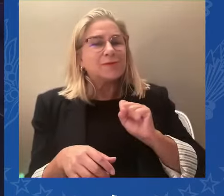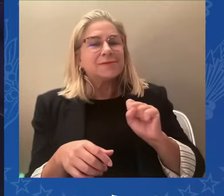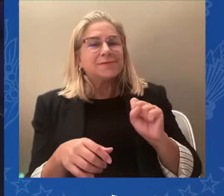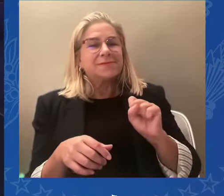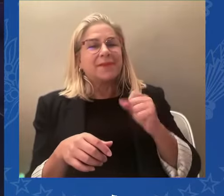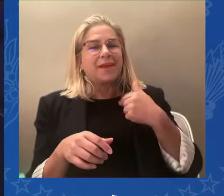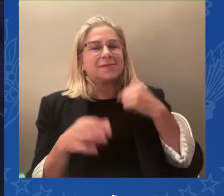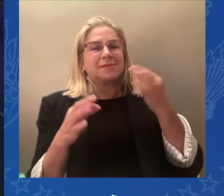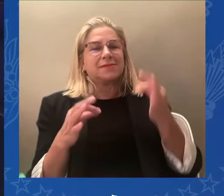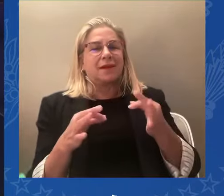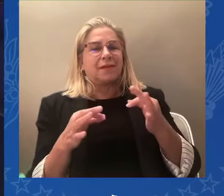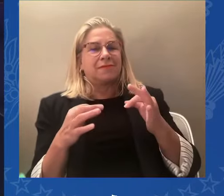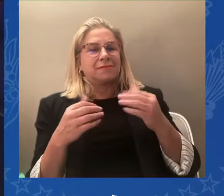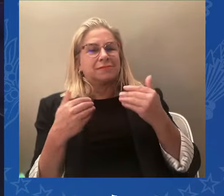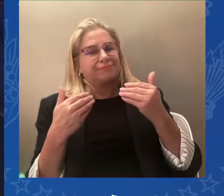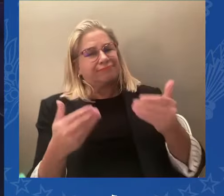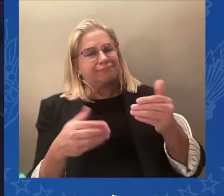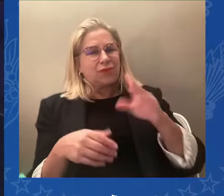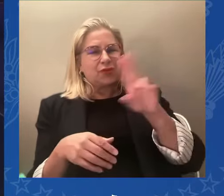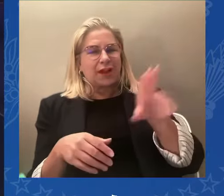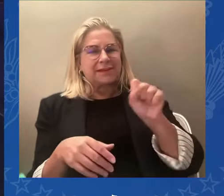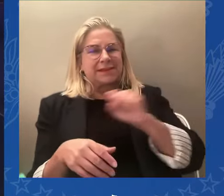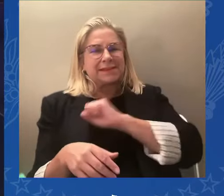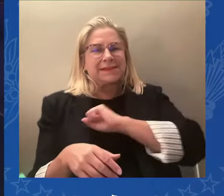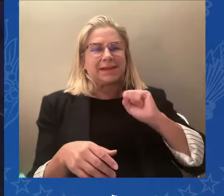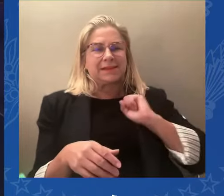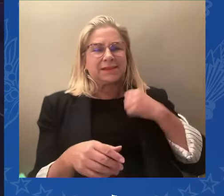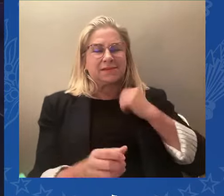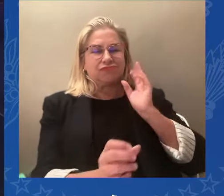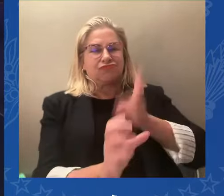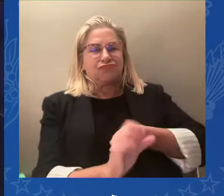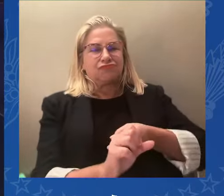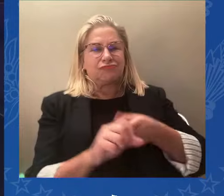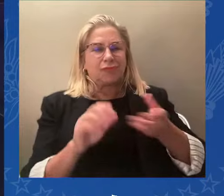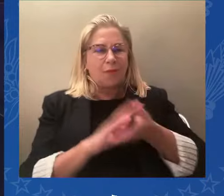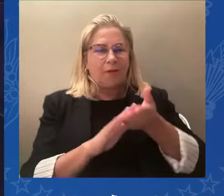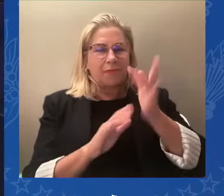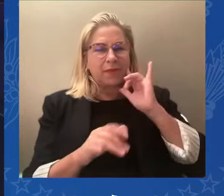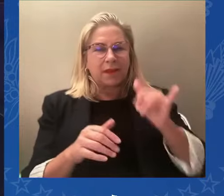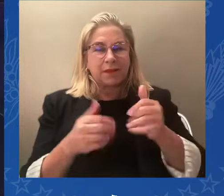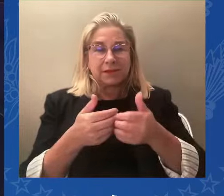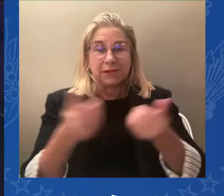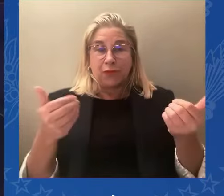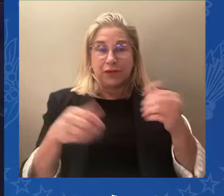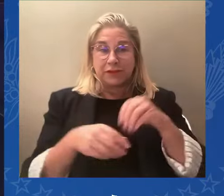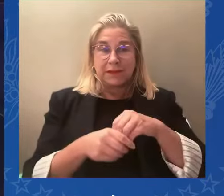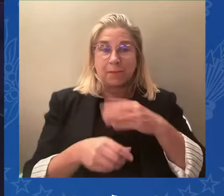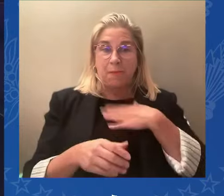Thirteen Black members of Congress came together then to establish the Congressional Black Caucus.